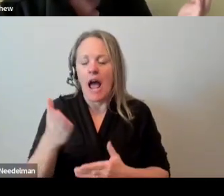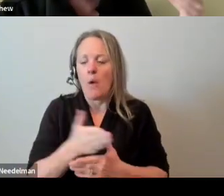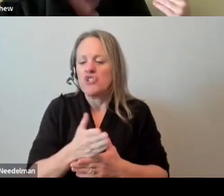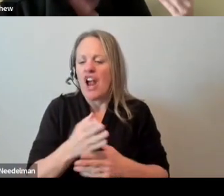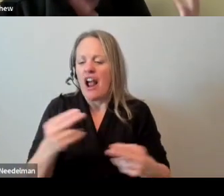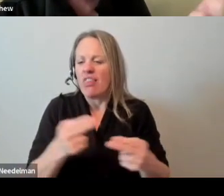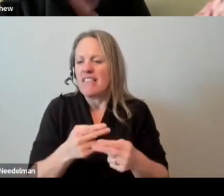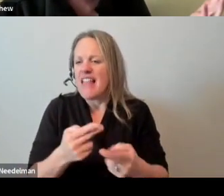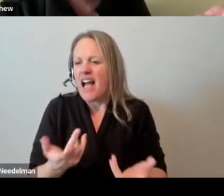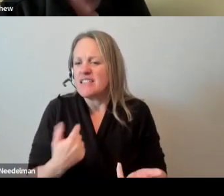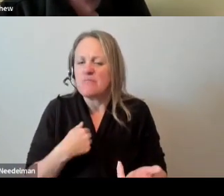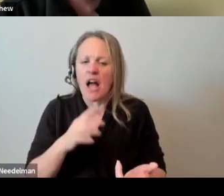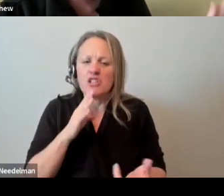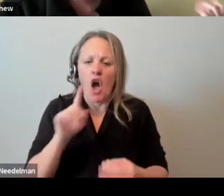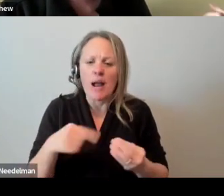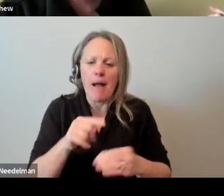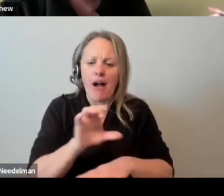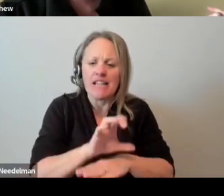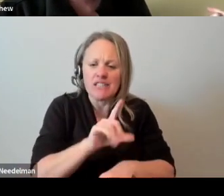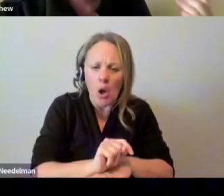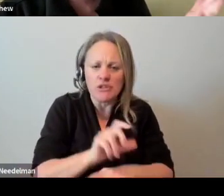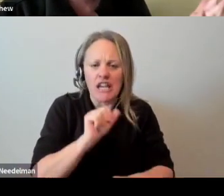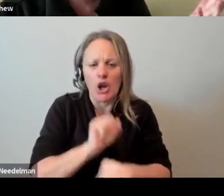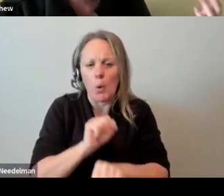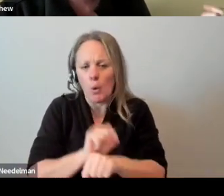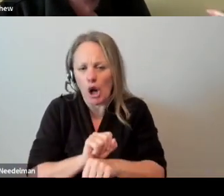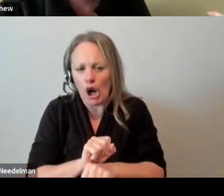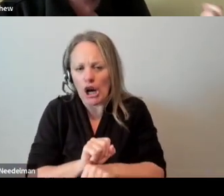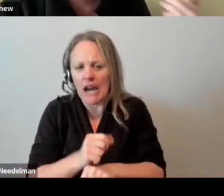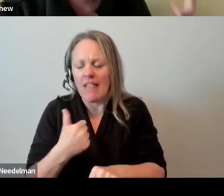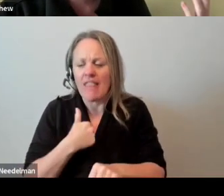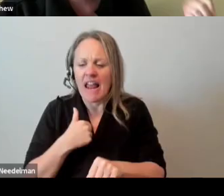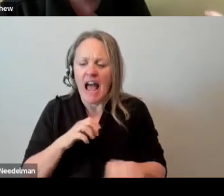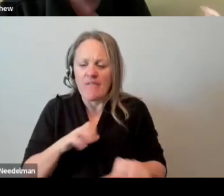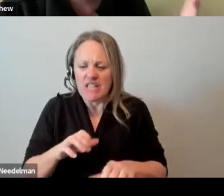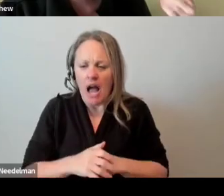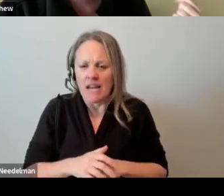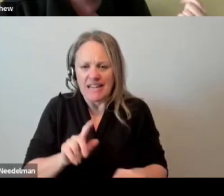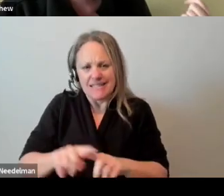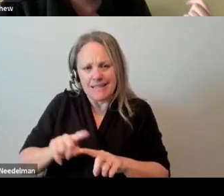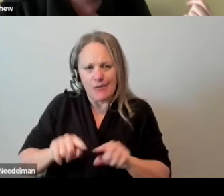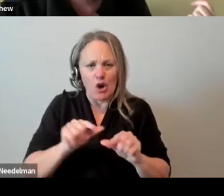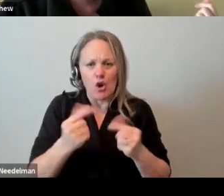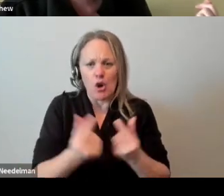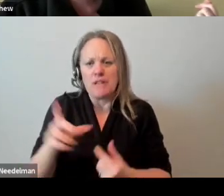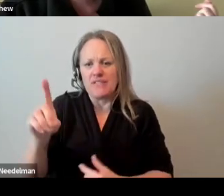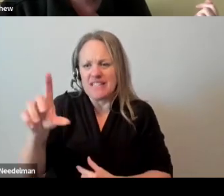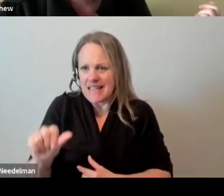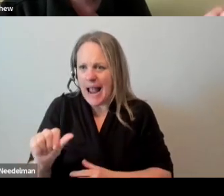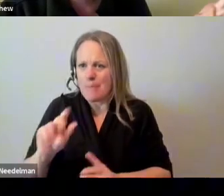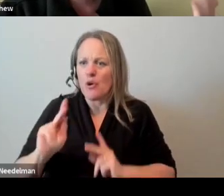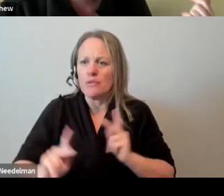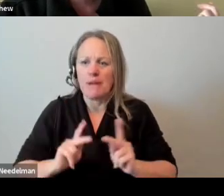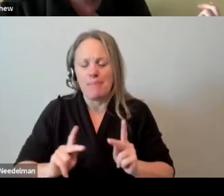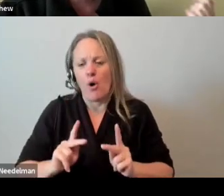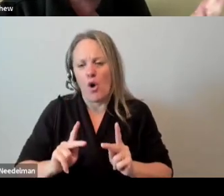where I just talk about some of the consulting work that I've brought different groups of disabled people to do with a large team and the Mellon grant that we have that's been super fun